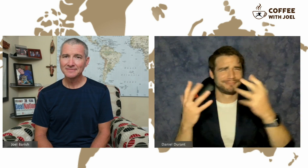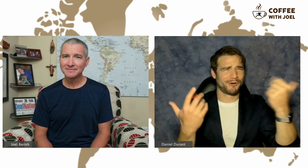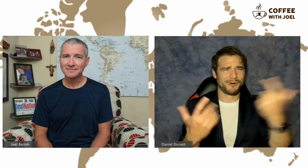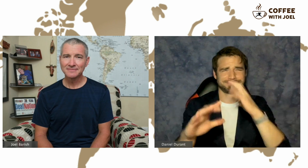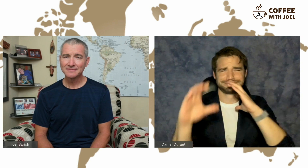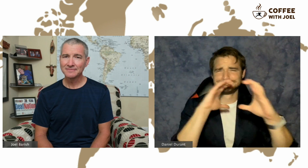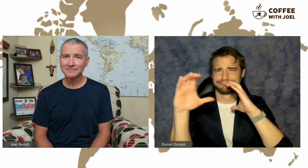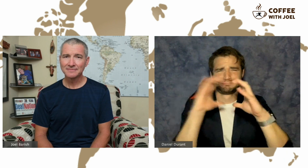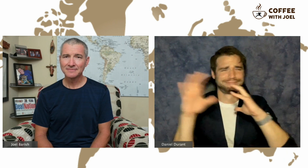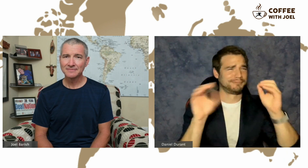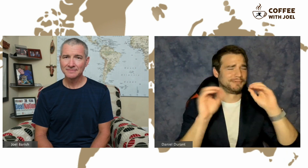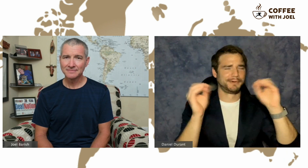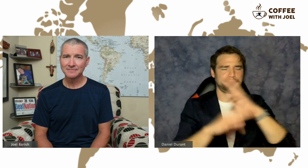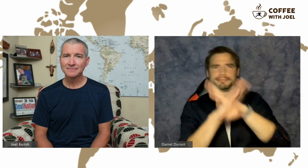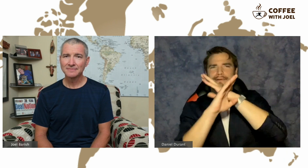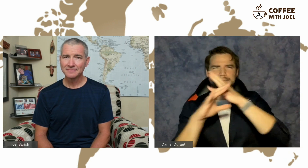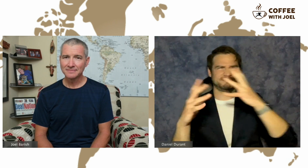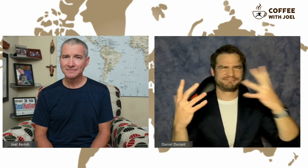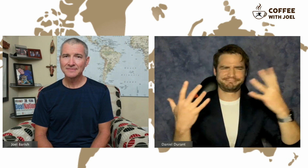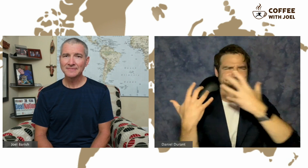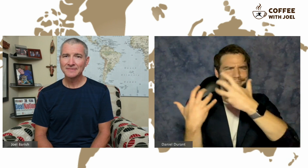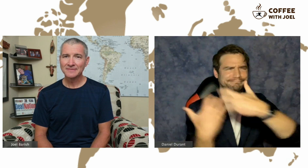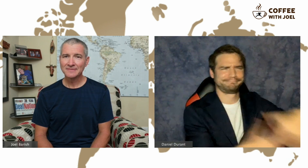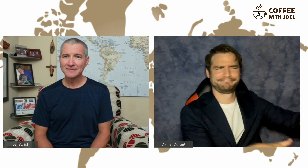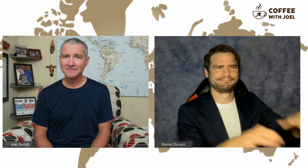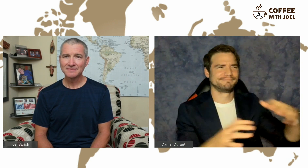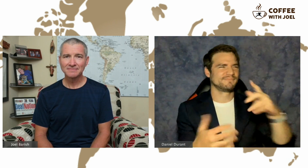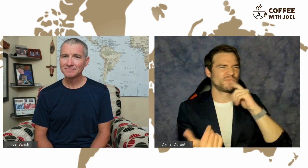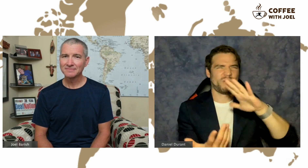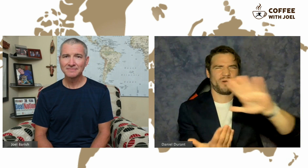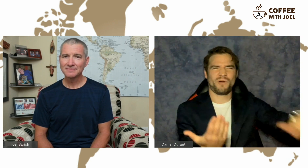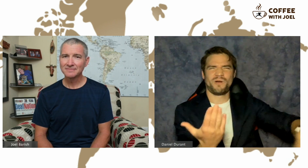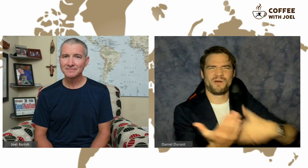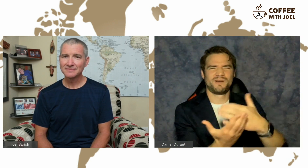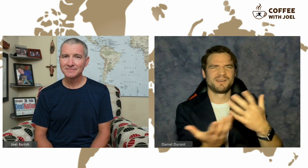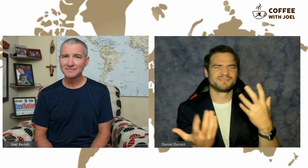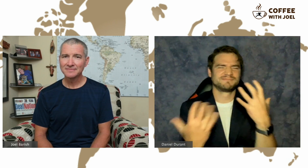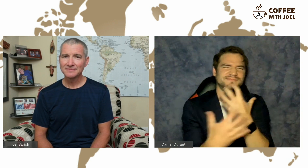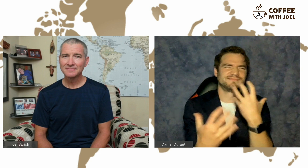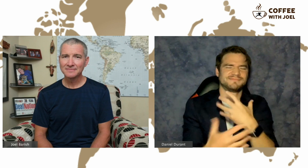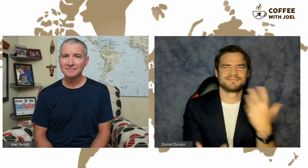We all communicated smoothly with no barriers. It all worked out seamlessly and was amazing.